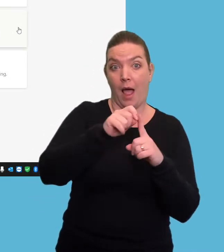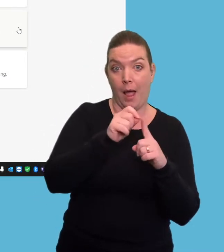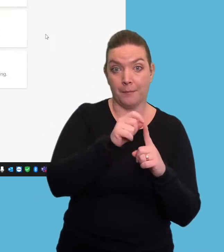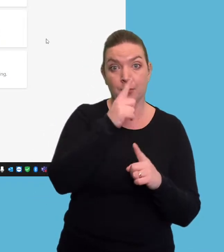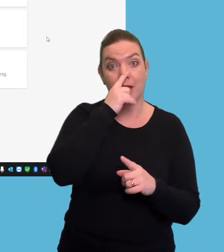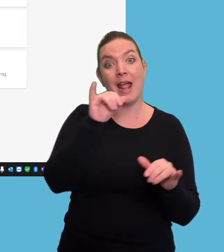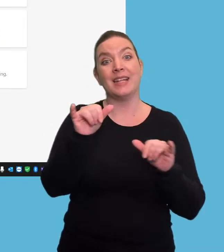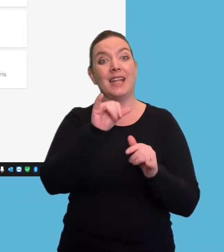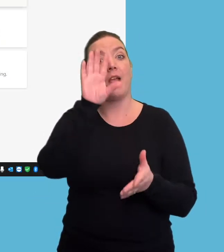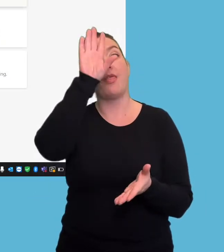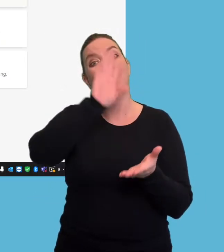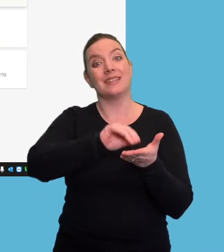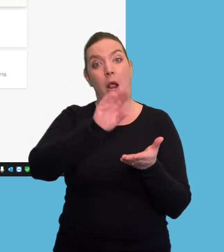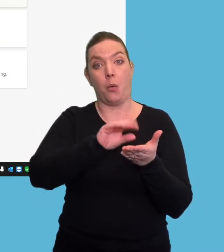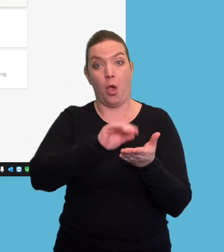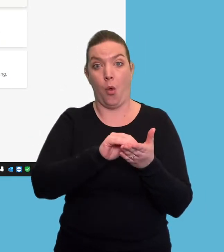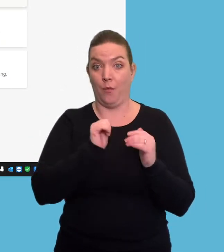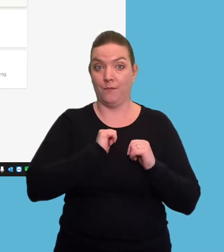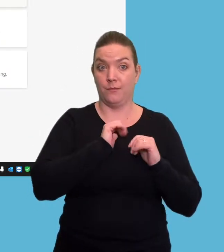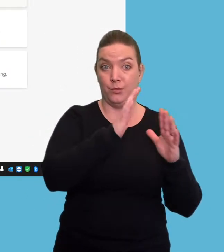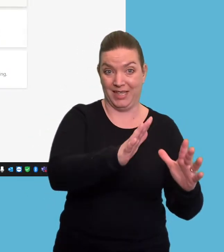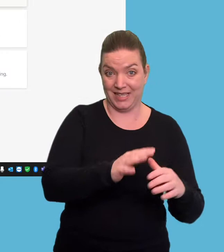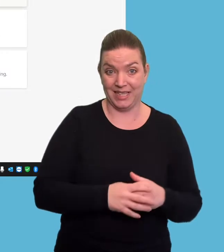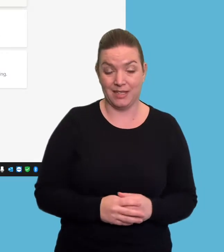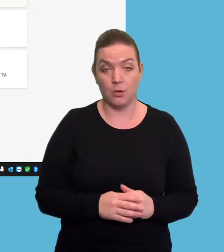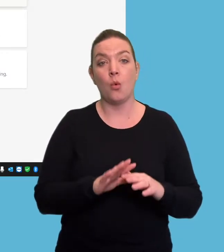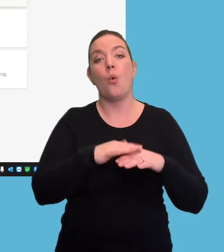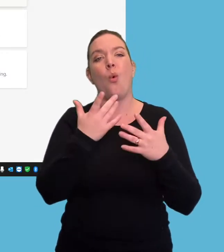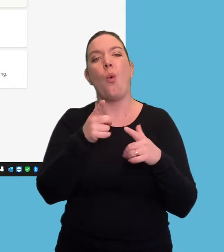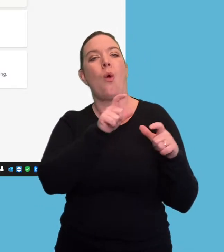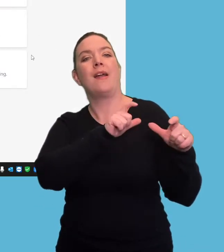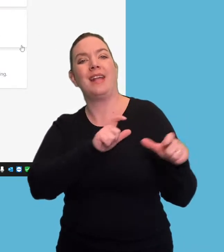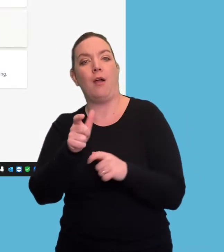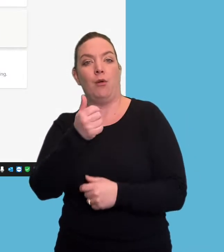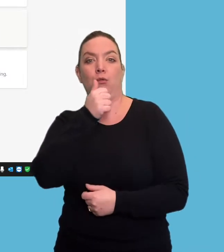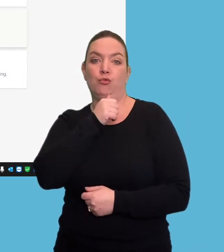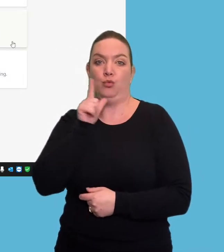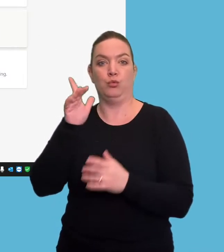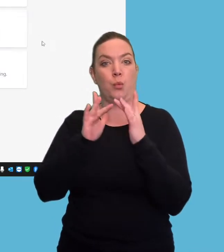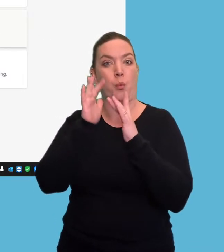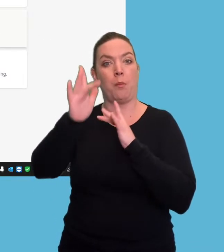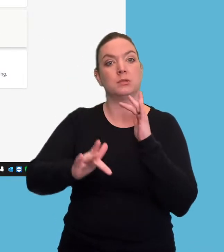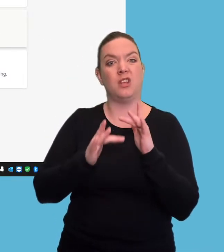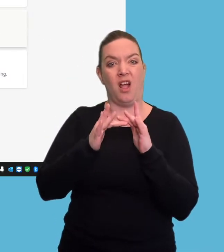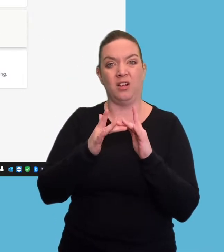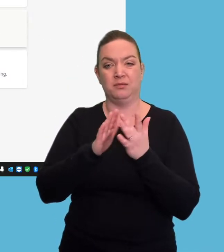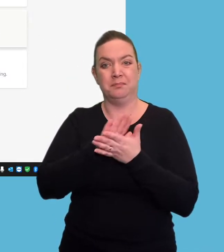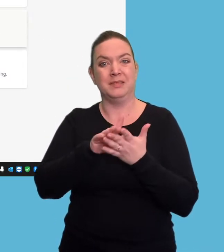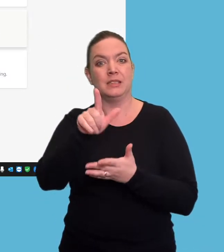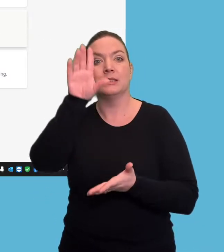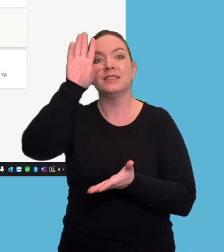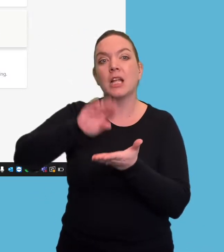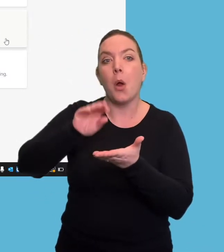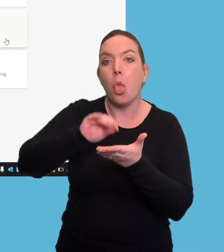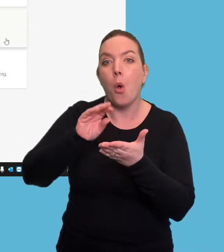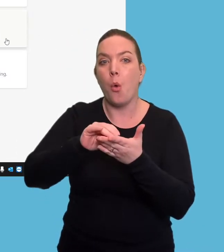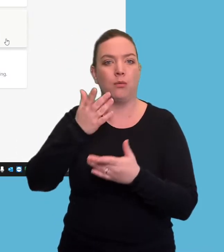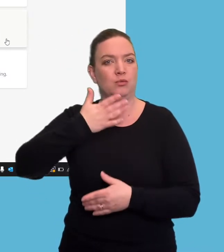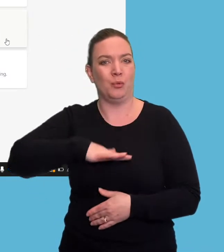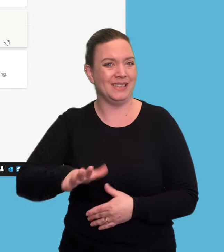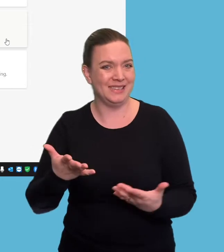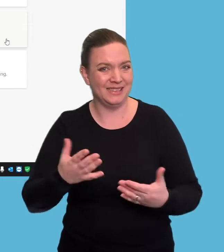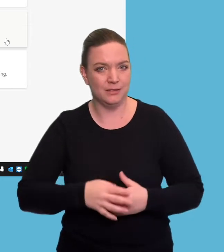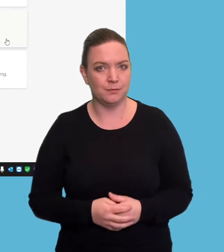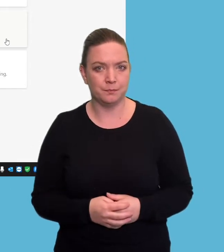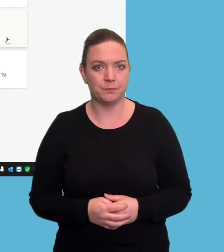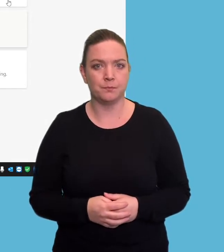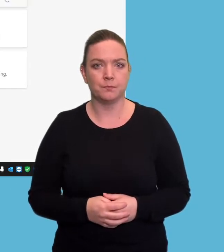you can either download the Windows app for free or you can continue on this browser with no download or installation required.